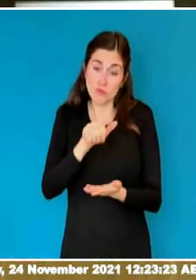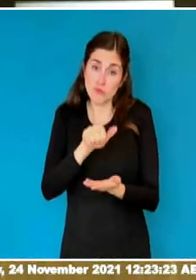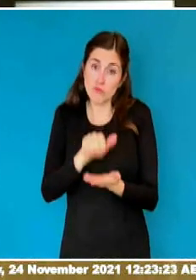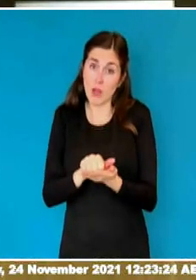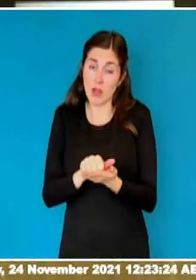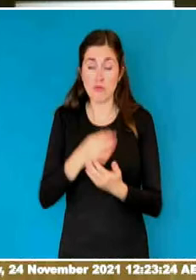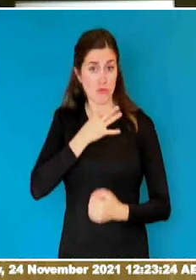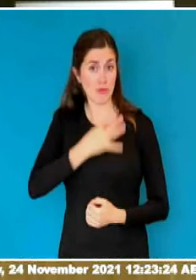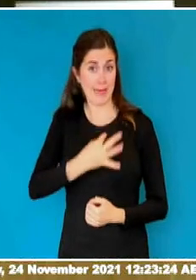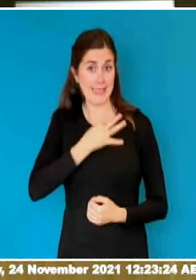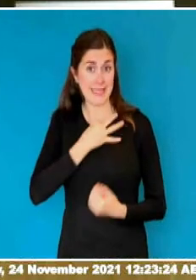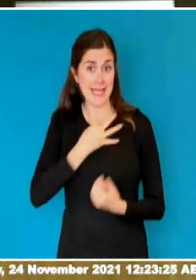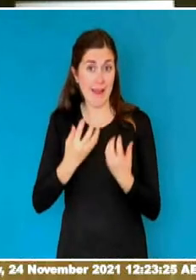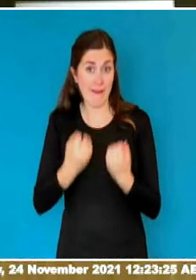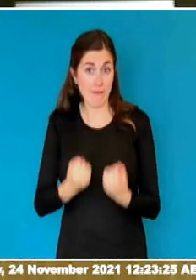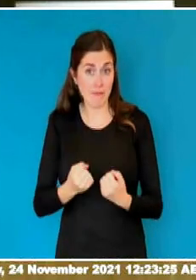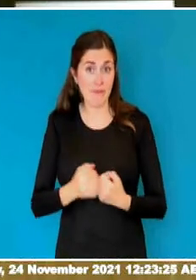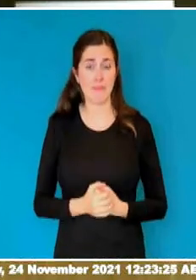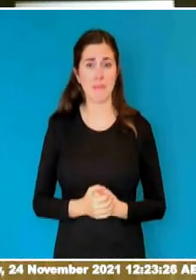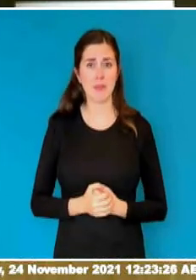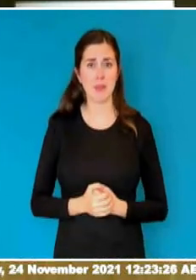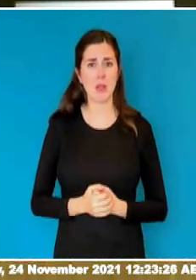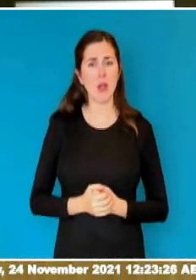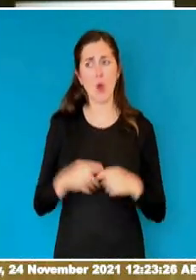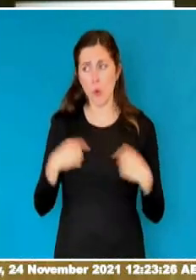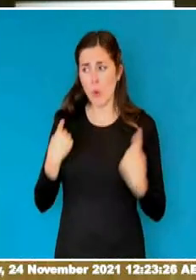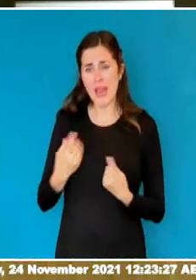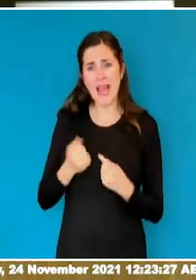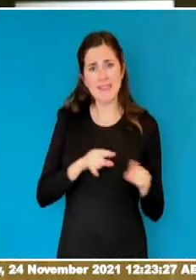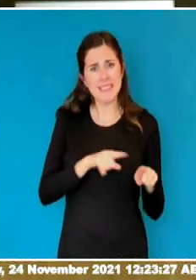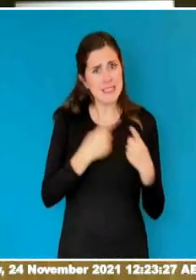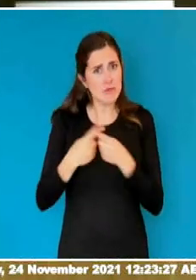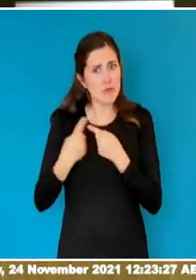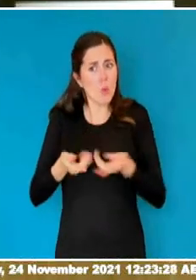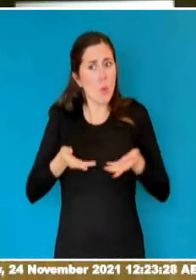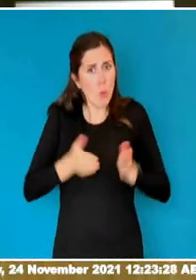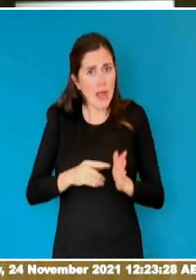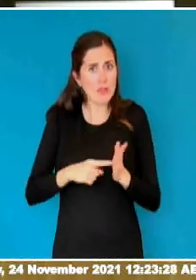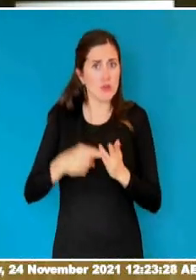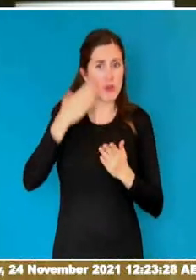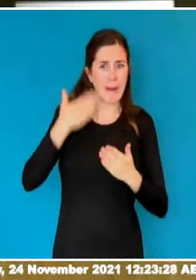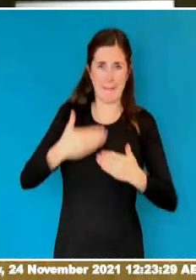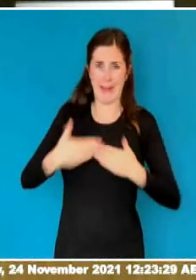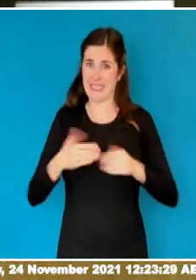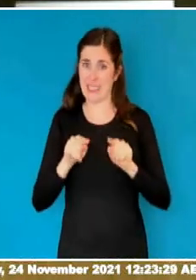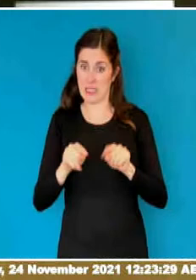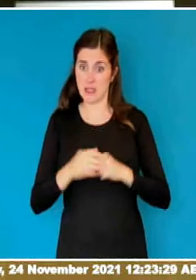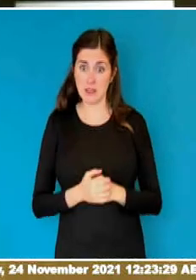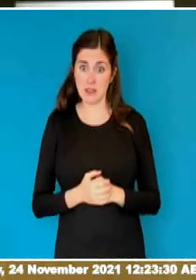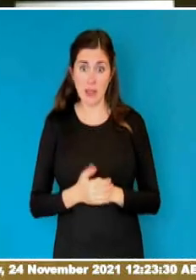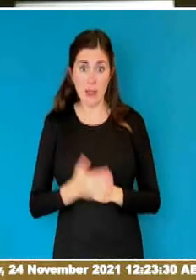We have a number in of strategies in place to try and combat that. Would you like to tell the Royal Commission what they are?